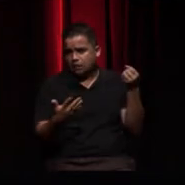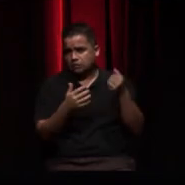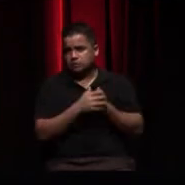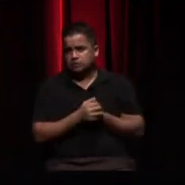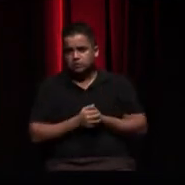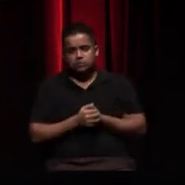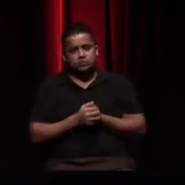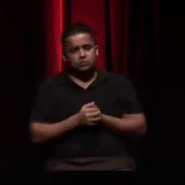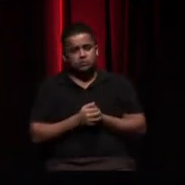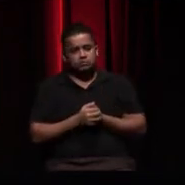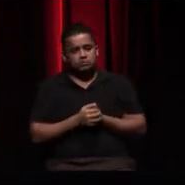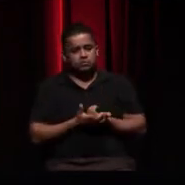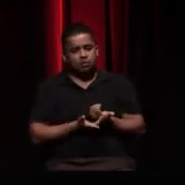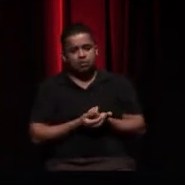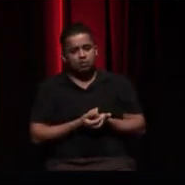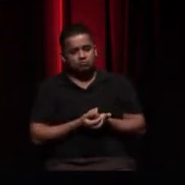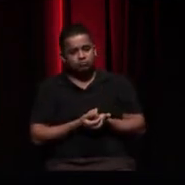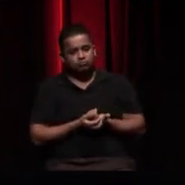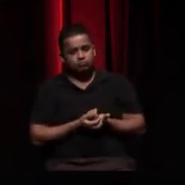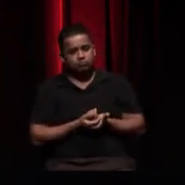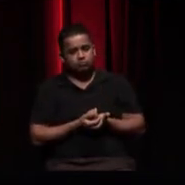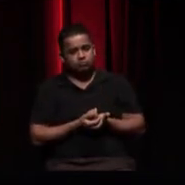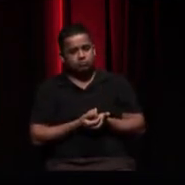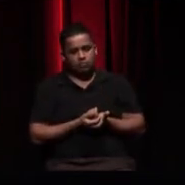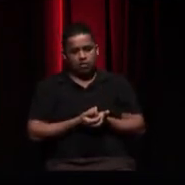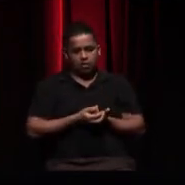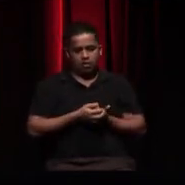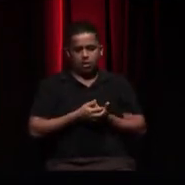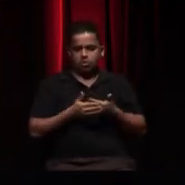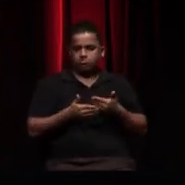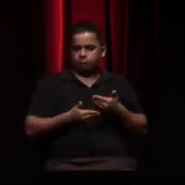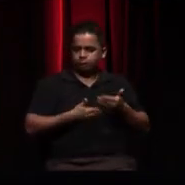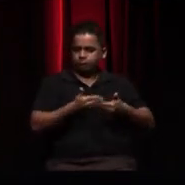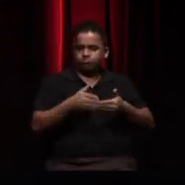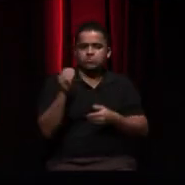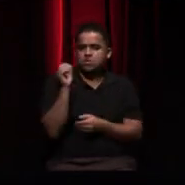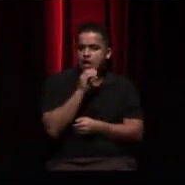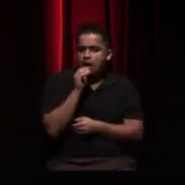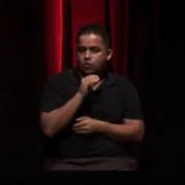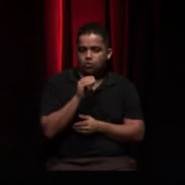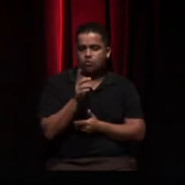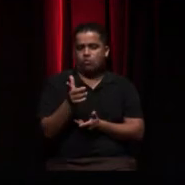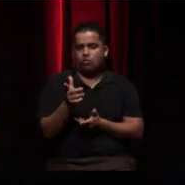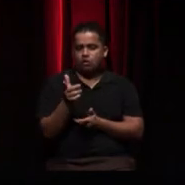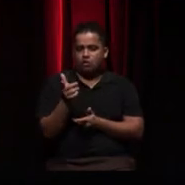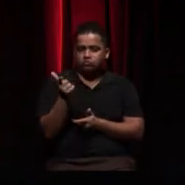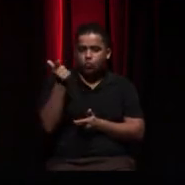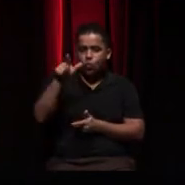that decided to move fast to a different type of advertising.